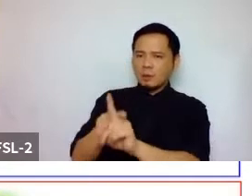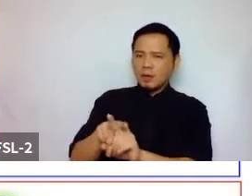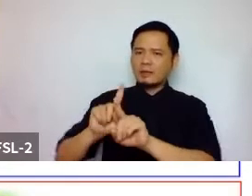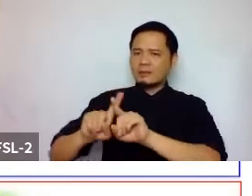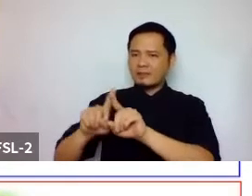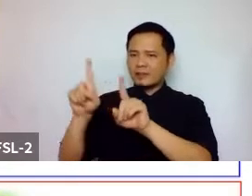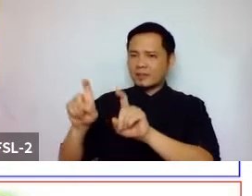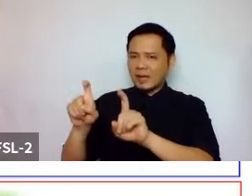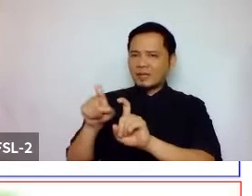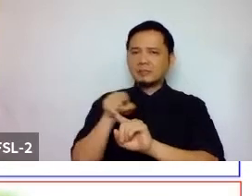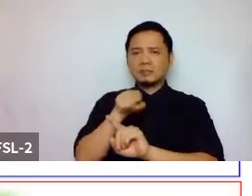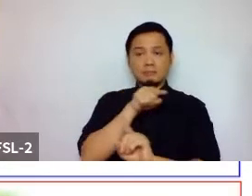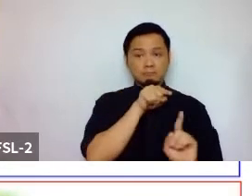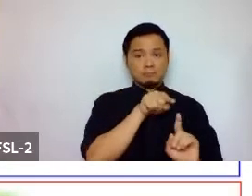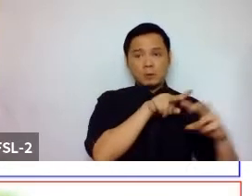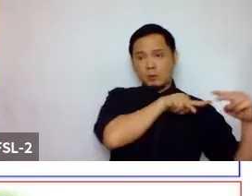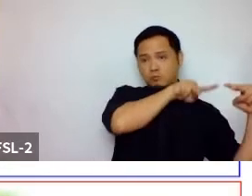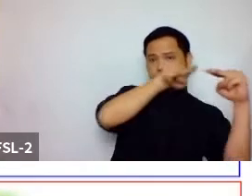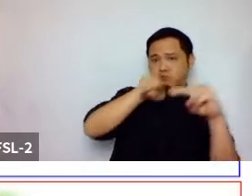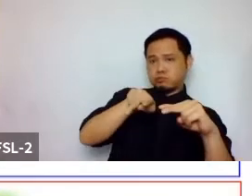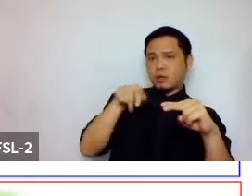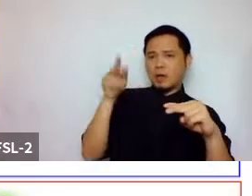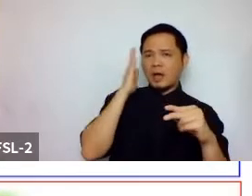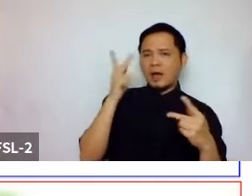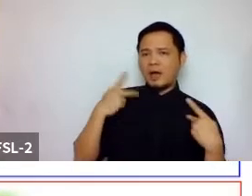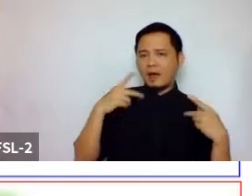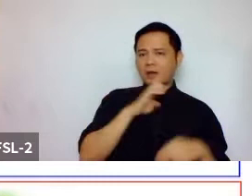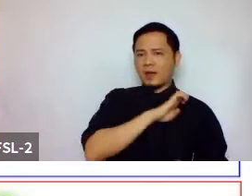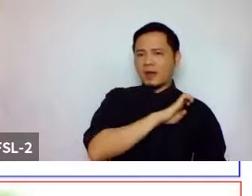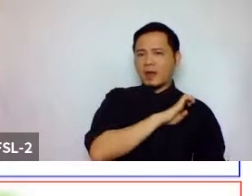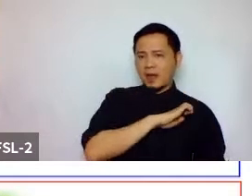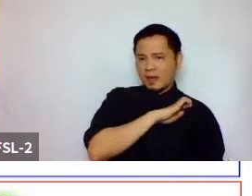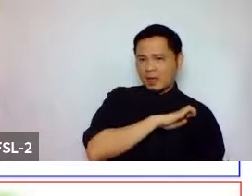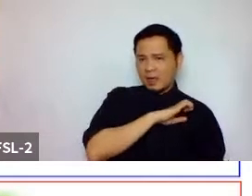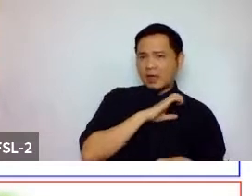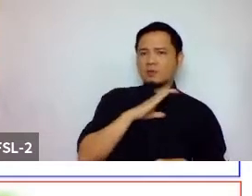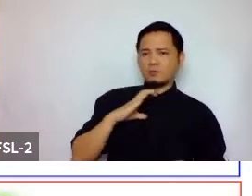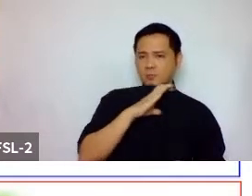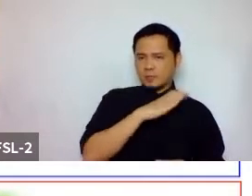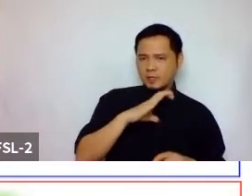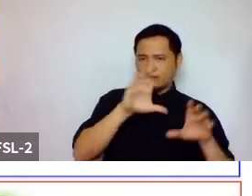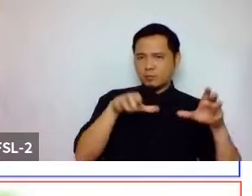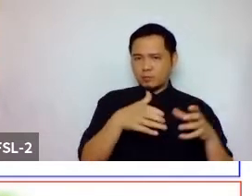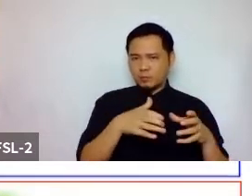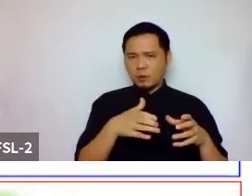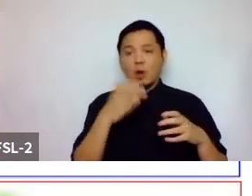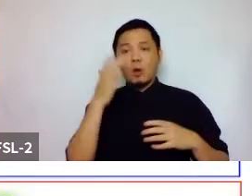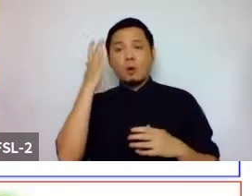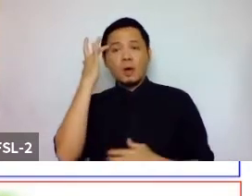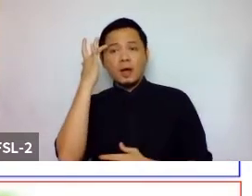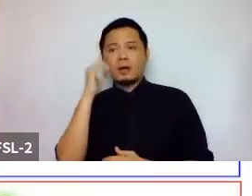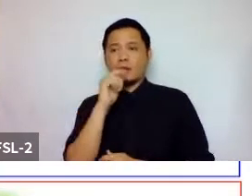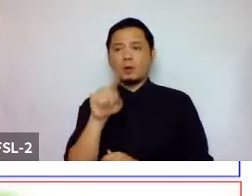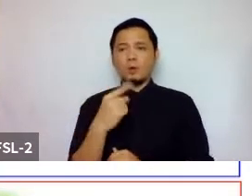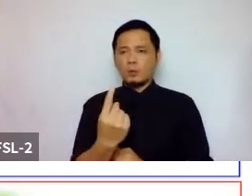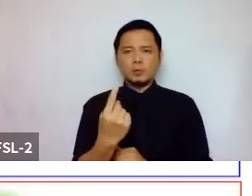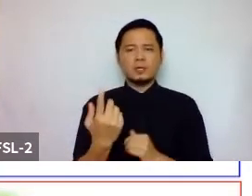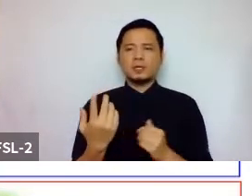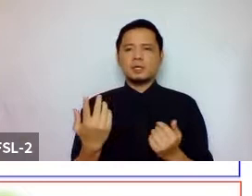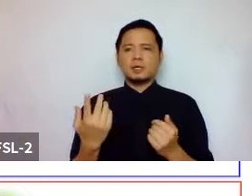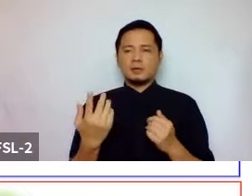they also have their own institutional ethics committee because a vaccine should not only be technically sound but ethical as well.